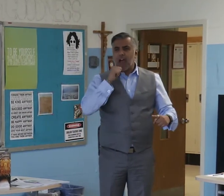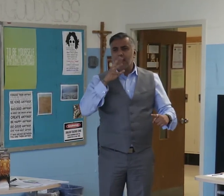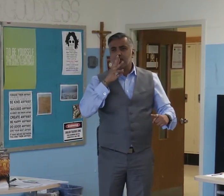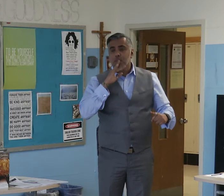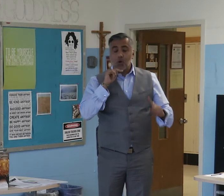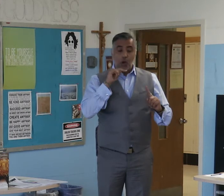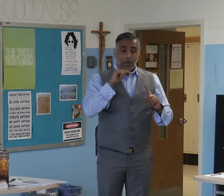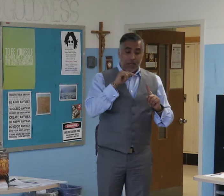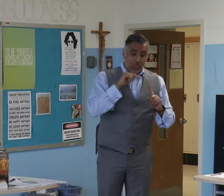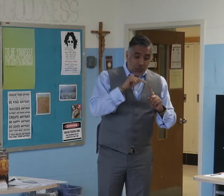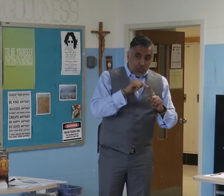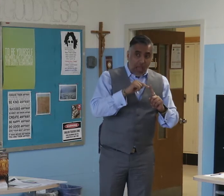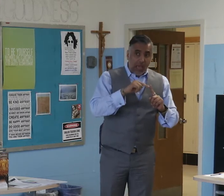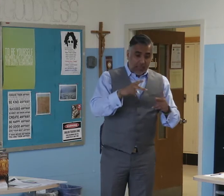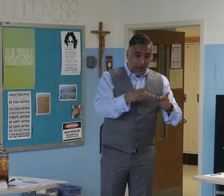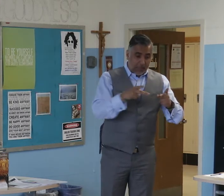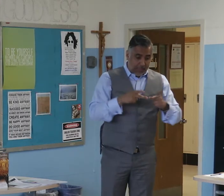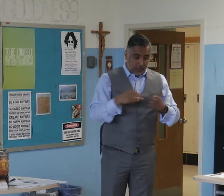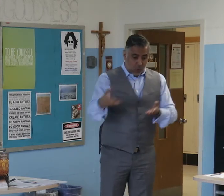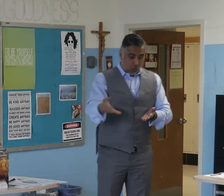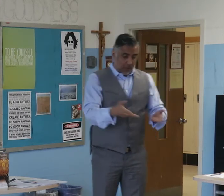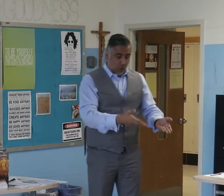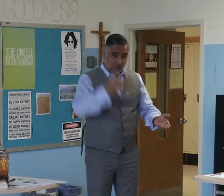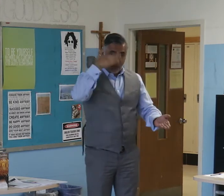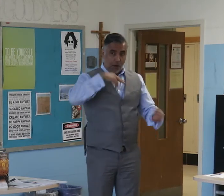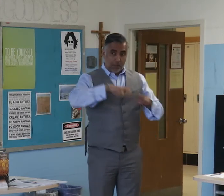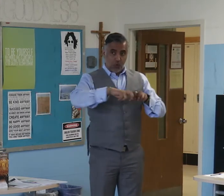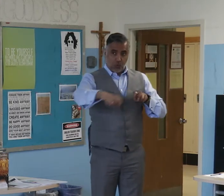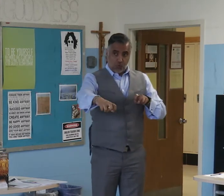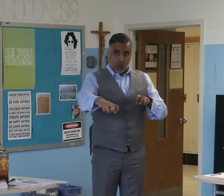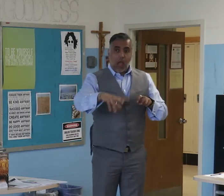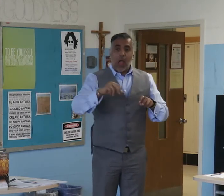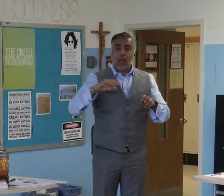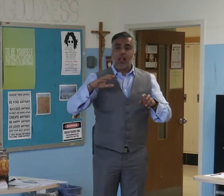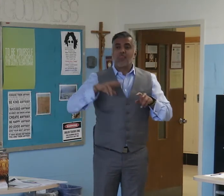she has her place up there at the fun pew, and this whole role, that when Hazel's